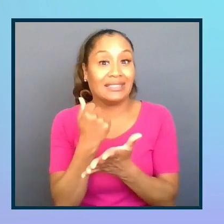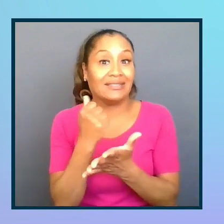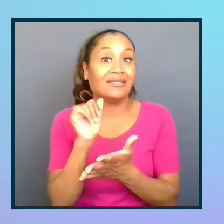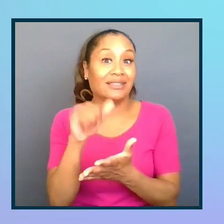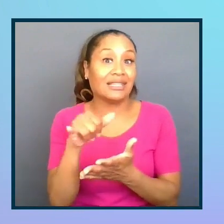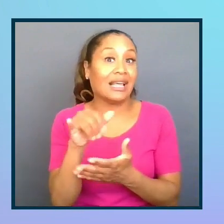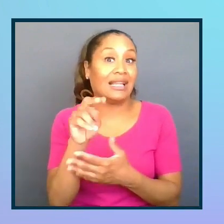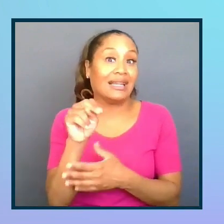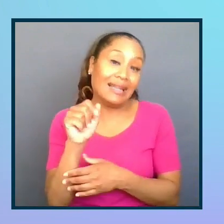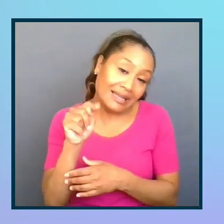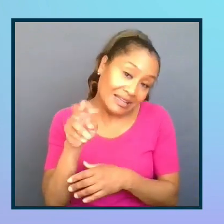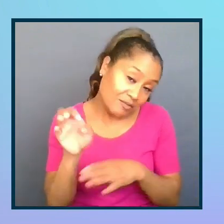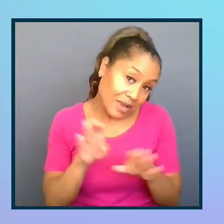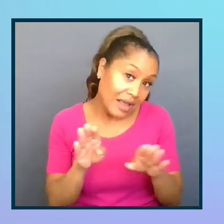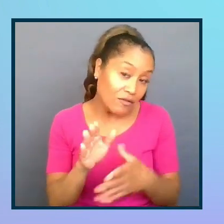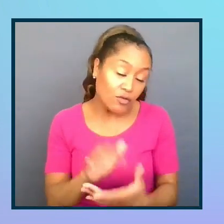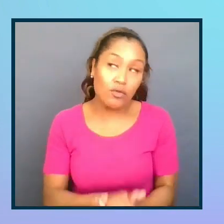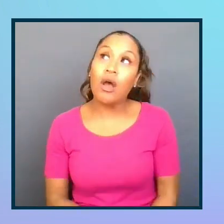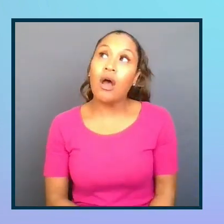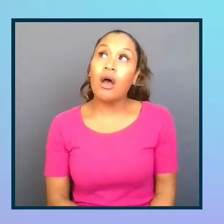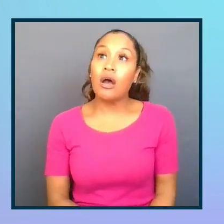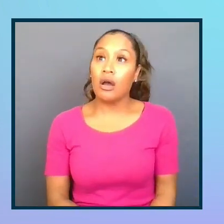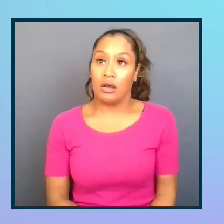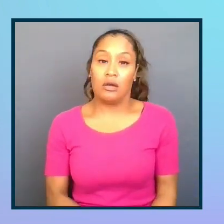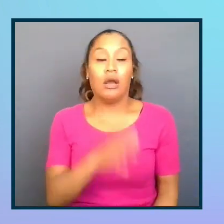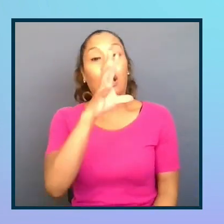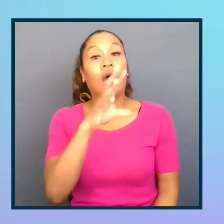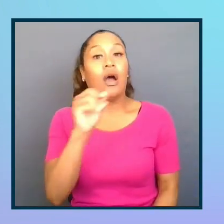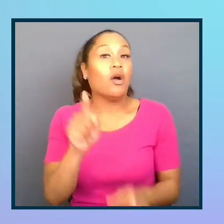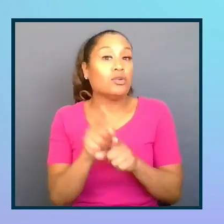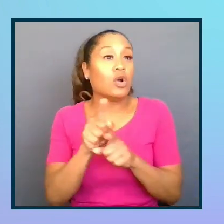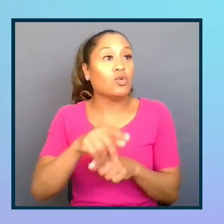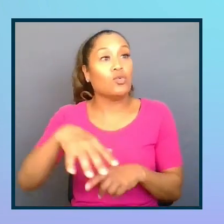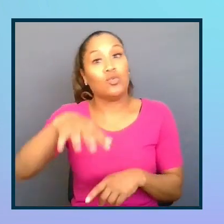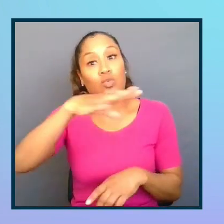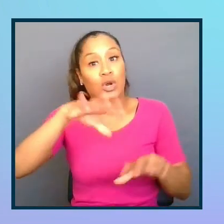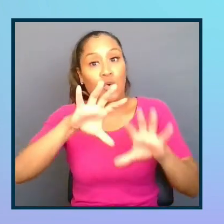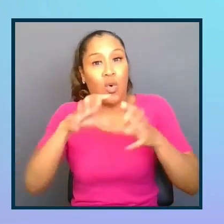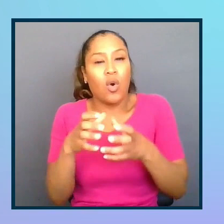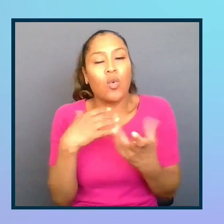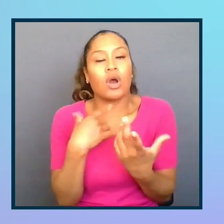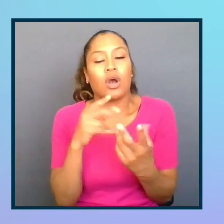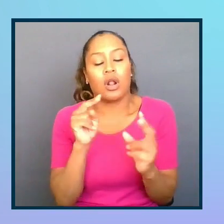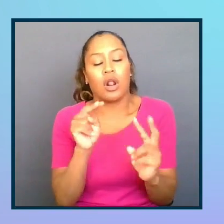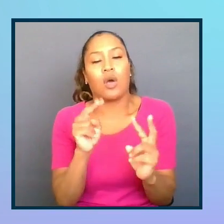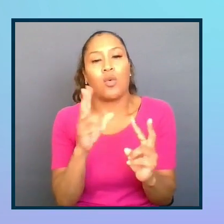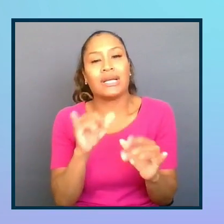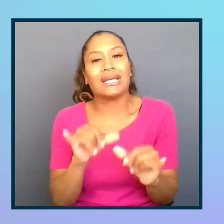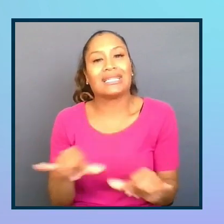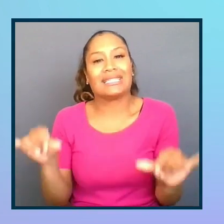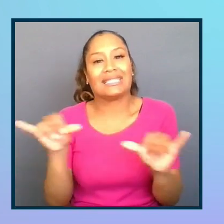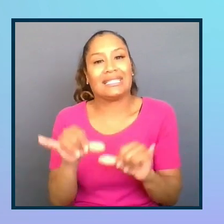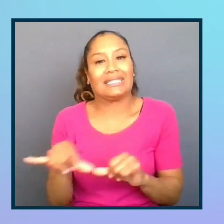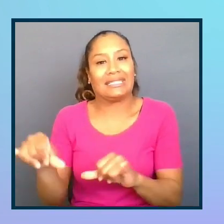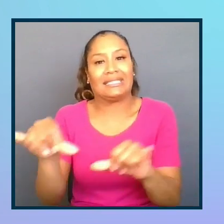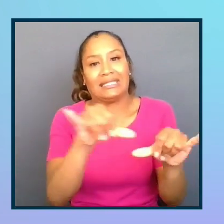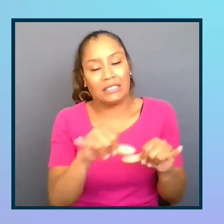where possible. Also as an organization, we are looking for consistency across mobile platform